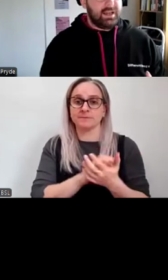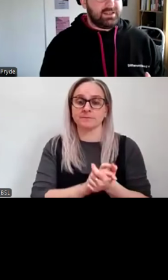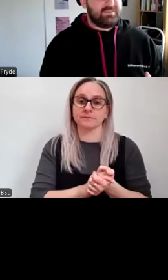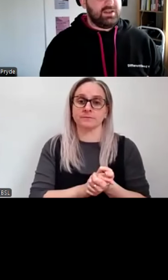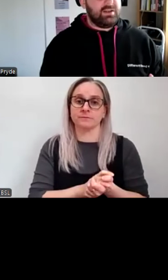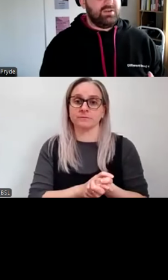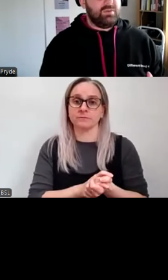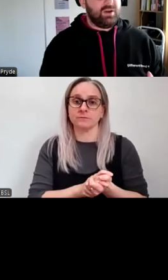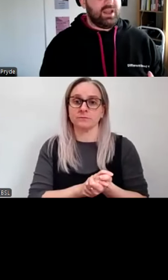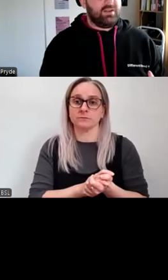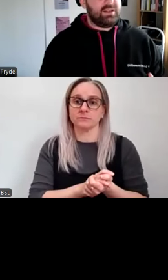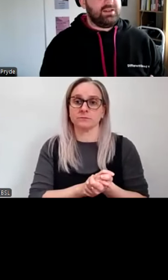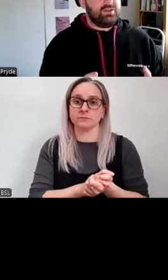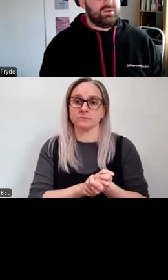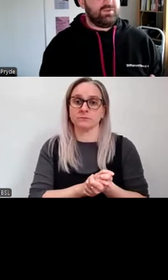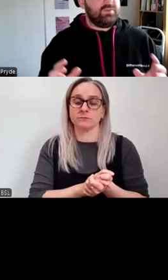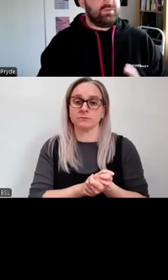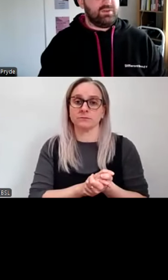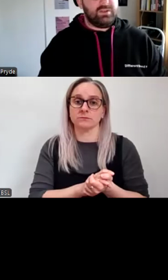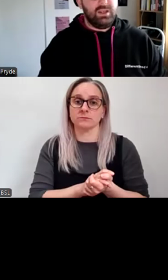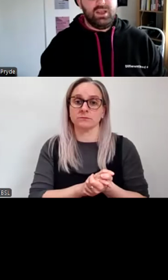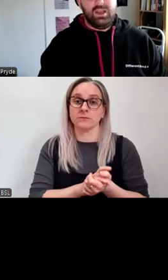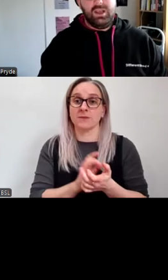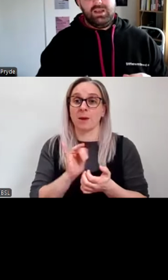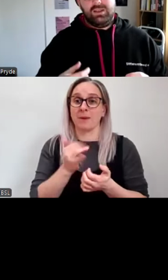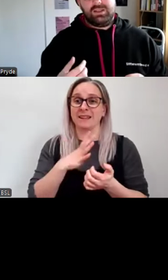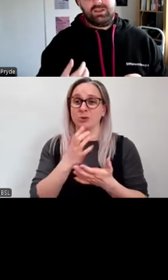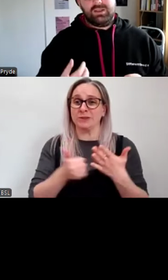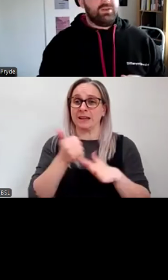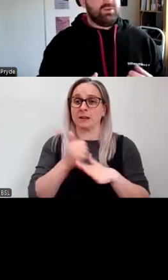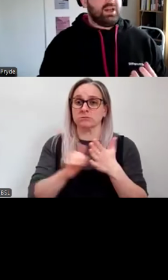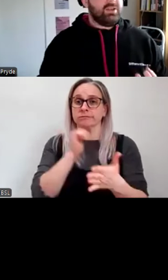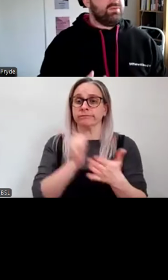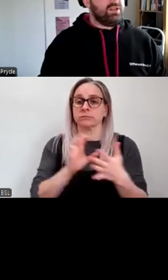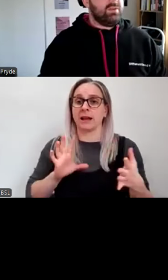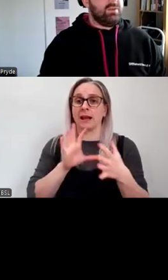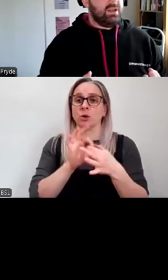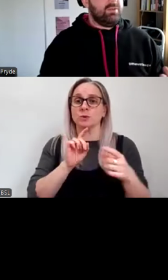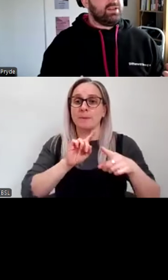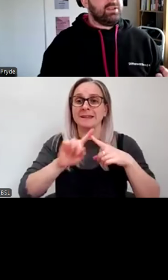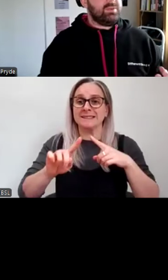as being related to a form field, the screen reader won't actually read out the error message